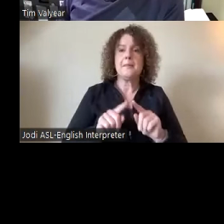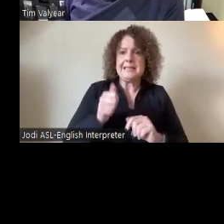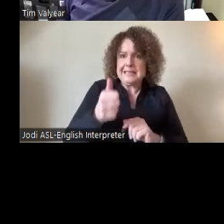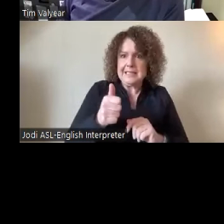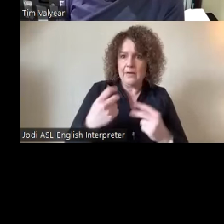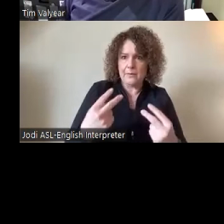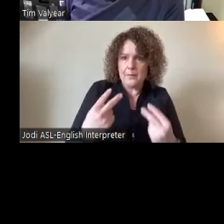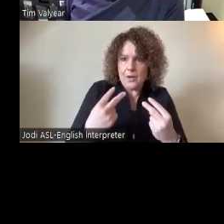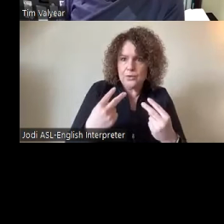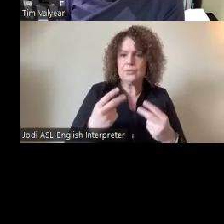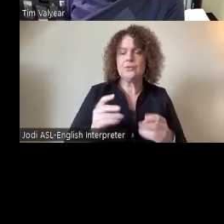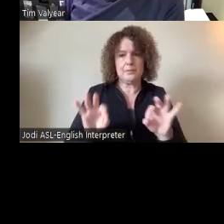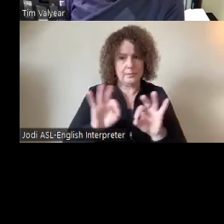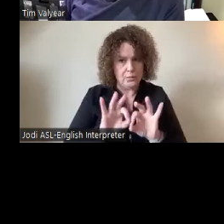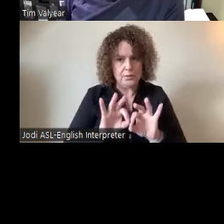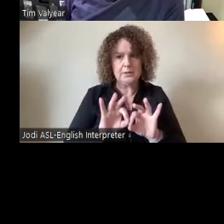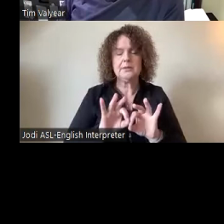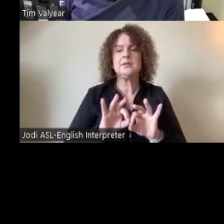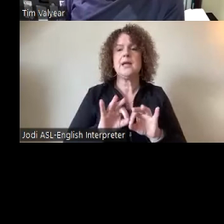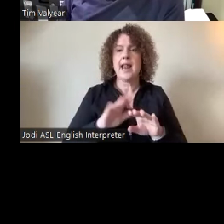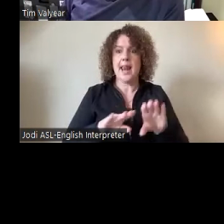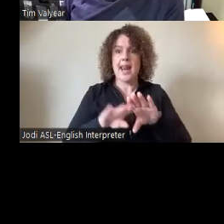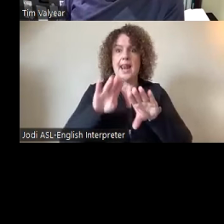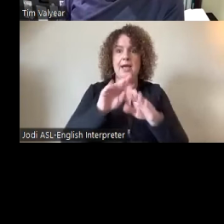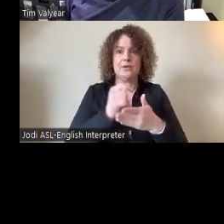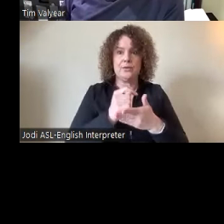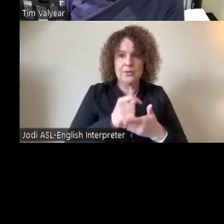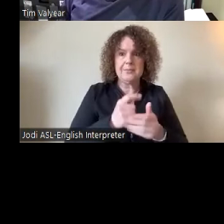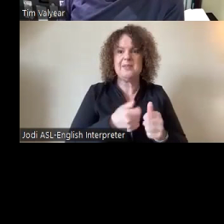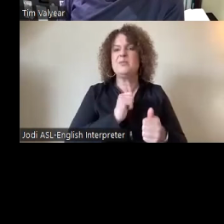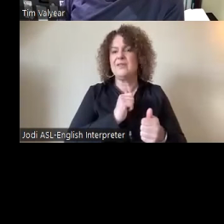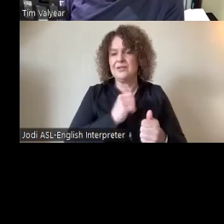treatments that are being investigated for individuals